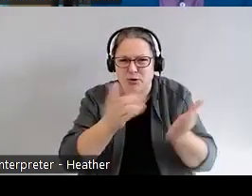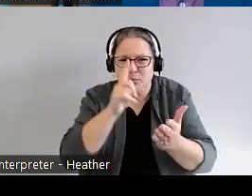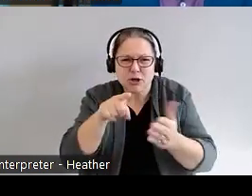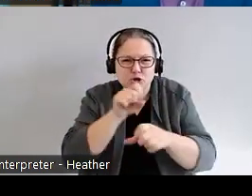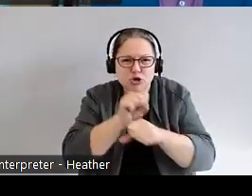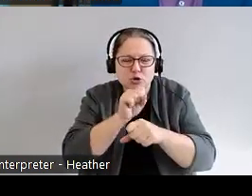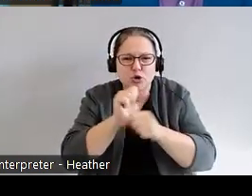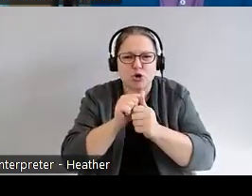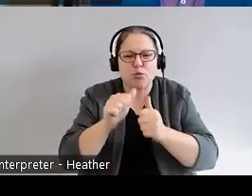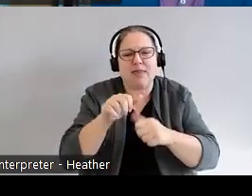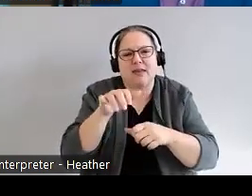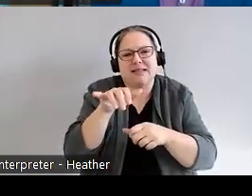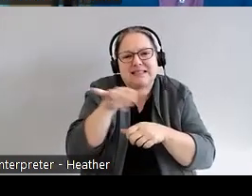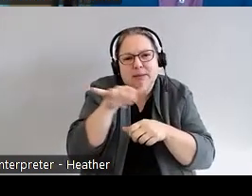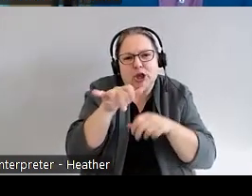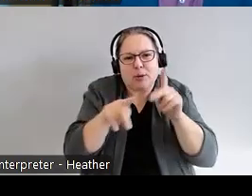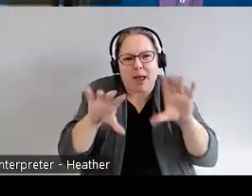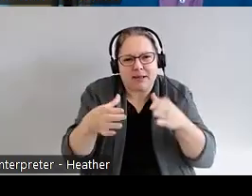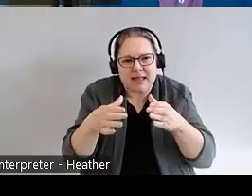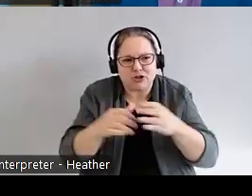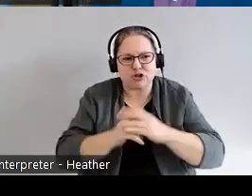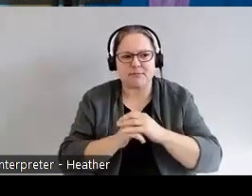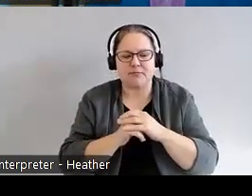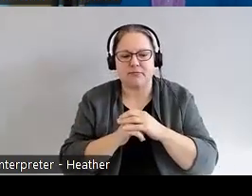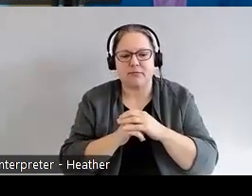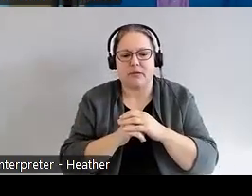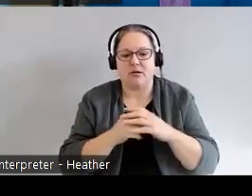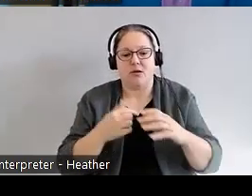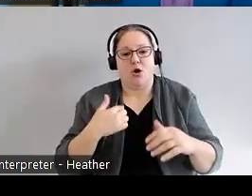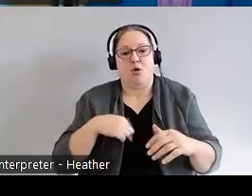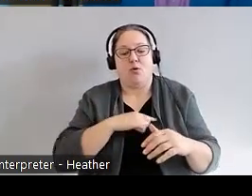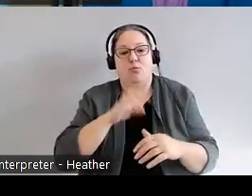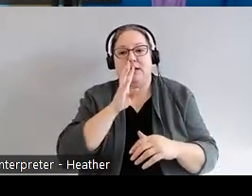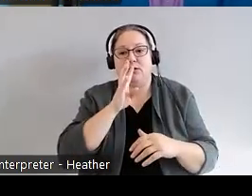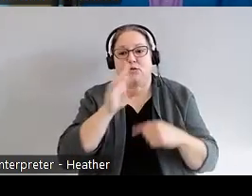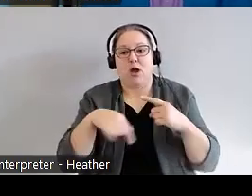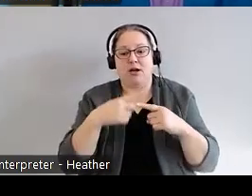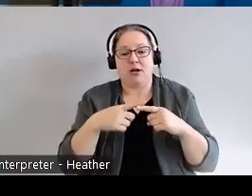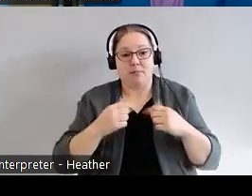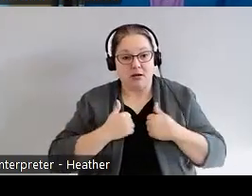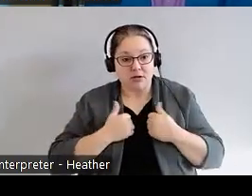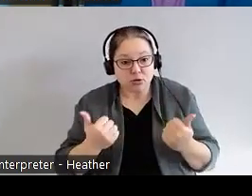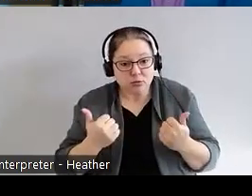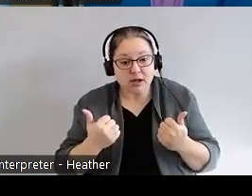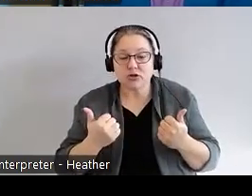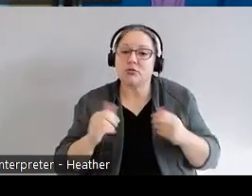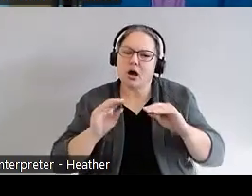similar population. Um you know when we talk about uh aggression obviously violence is is the big